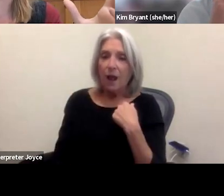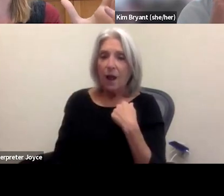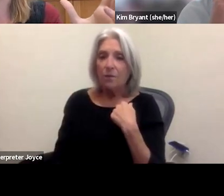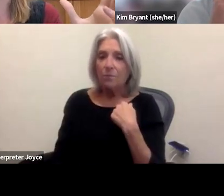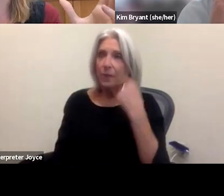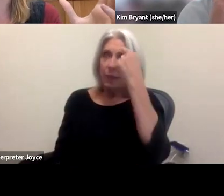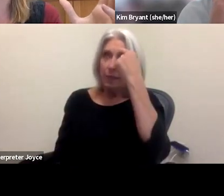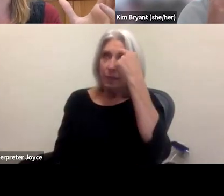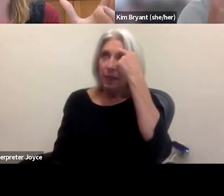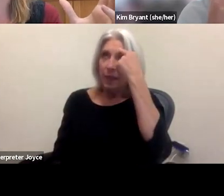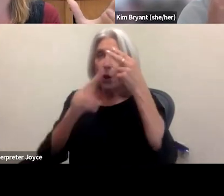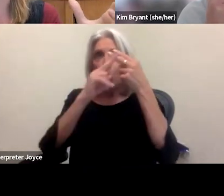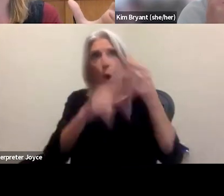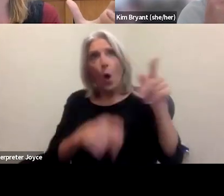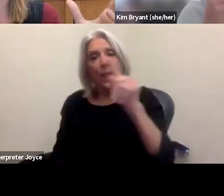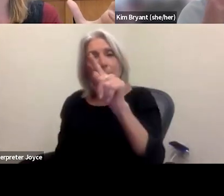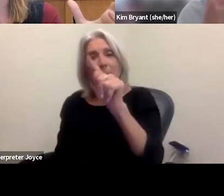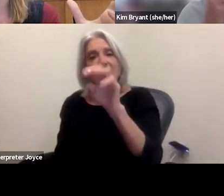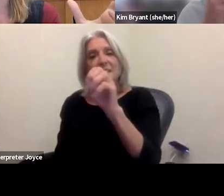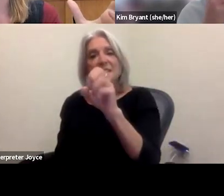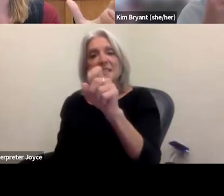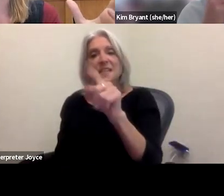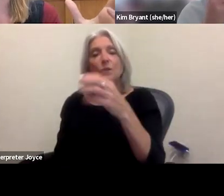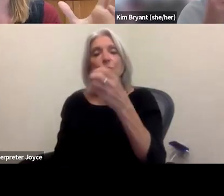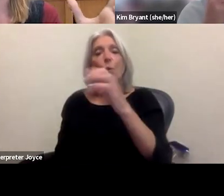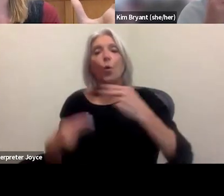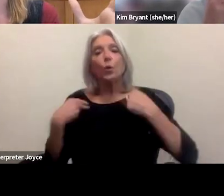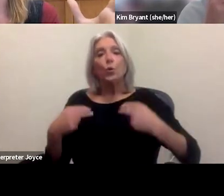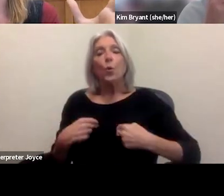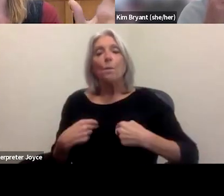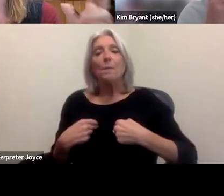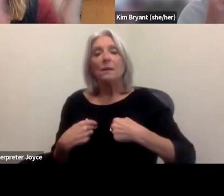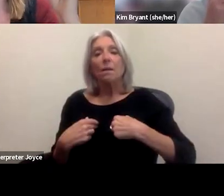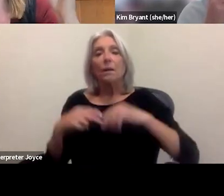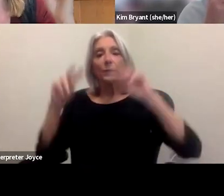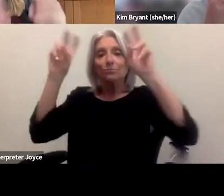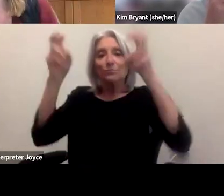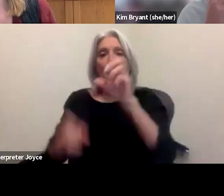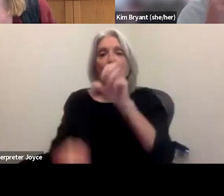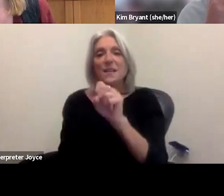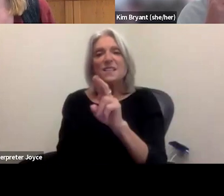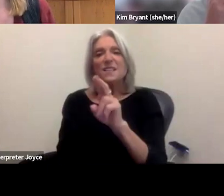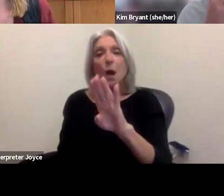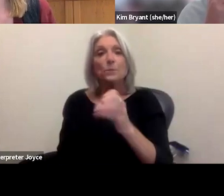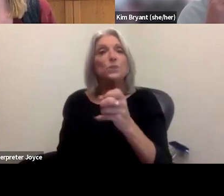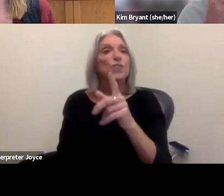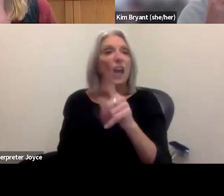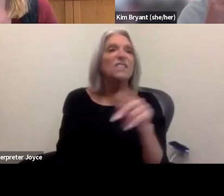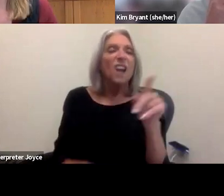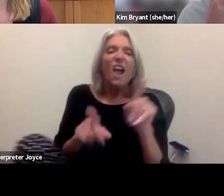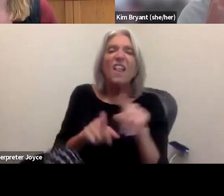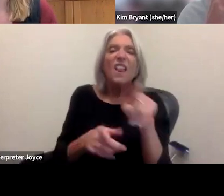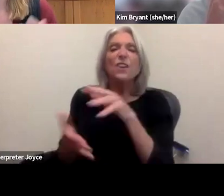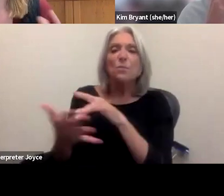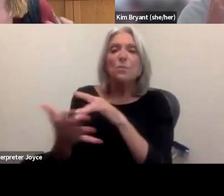as test pilots and human subjects. So human subjects, this is a word from IRB,